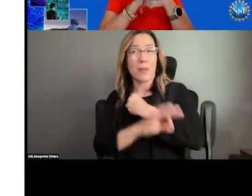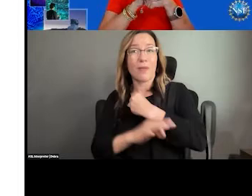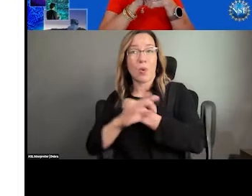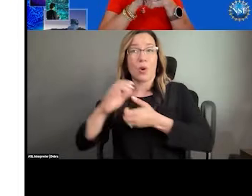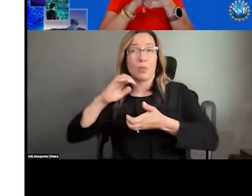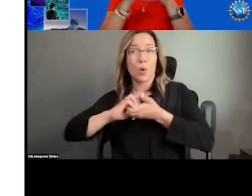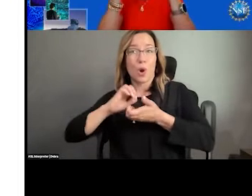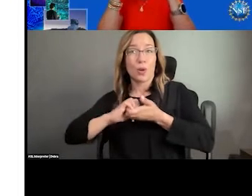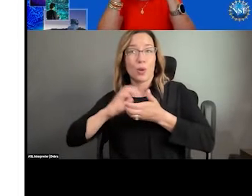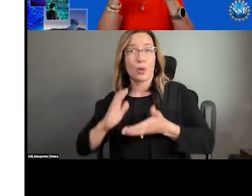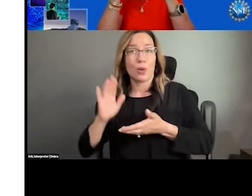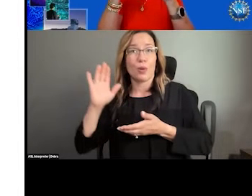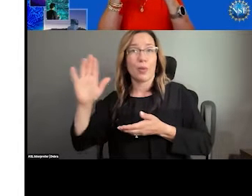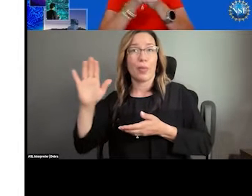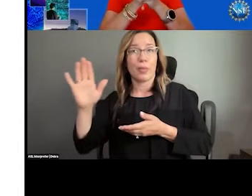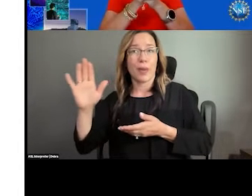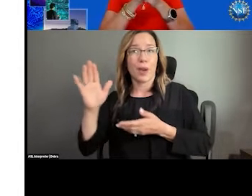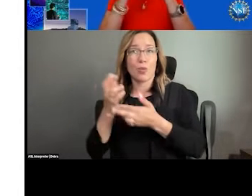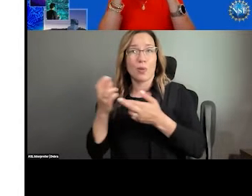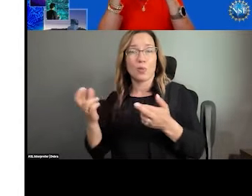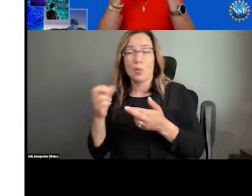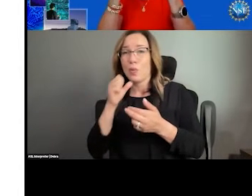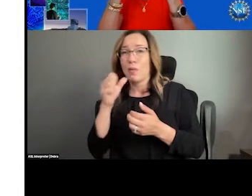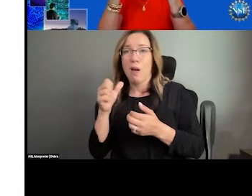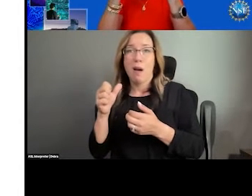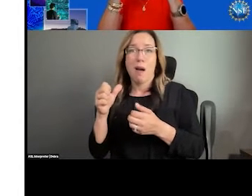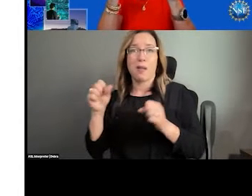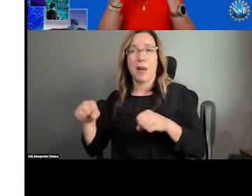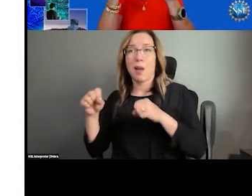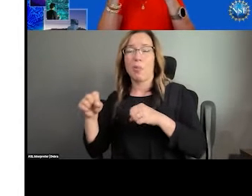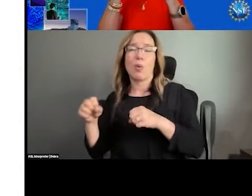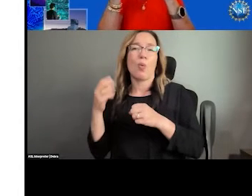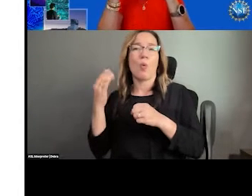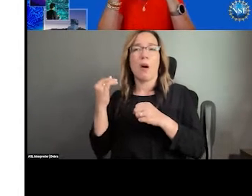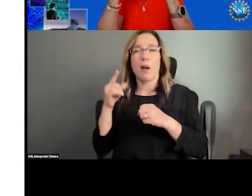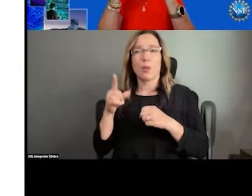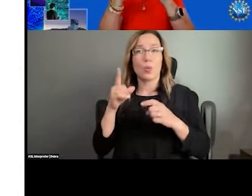country resources is not feasible. Why you couldn't make that arrangement with